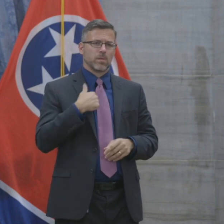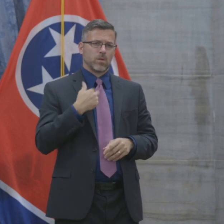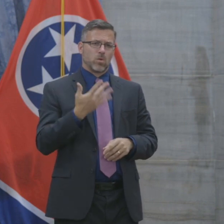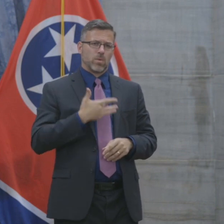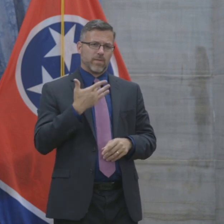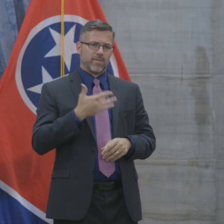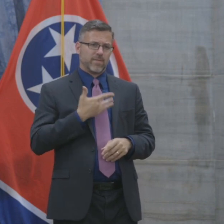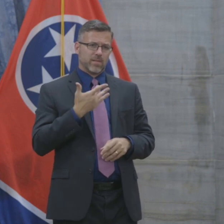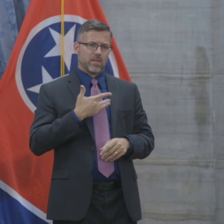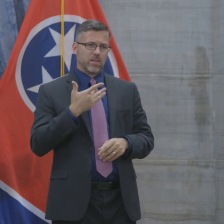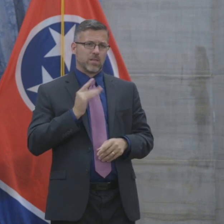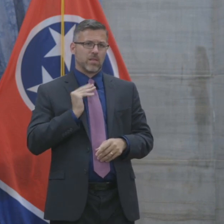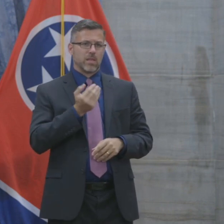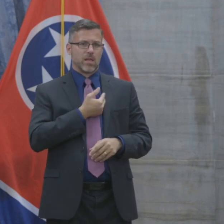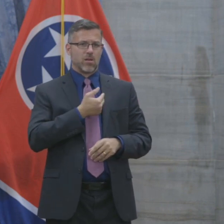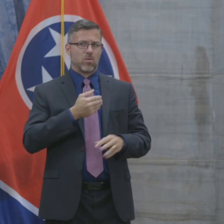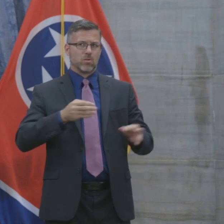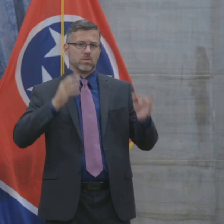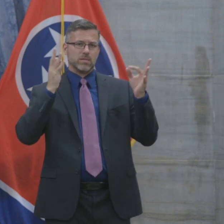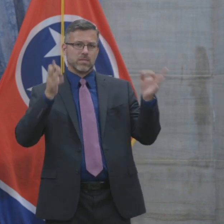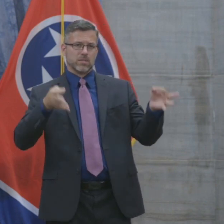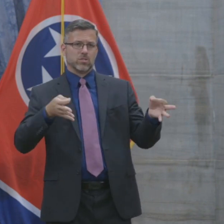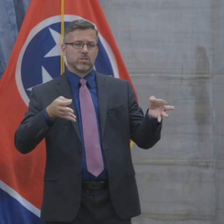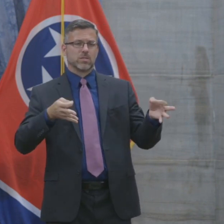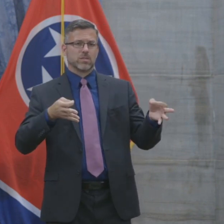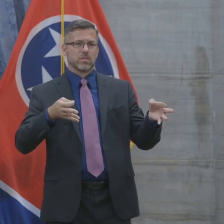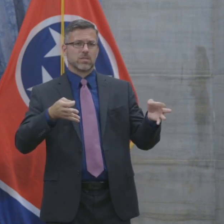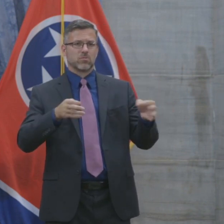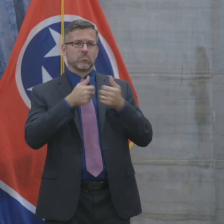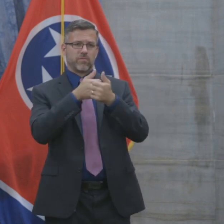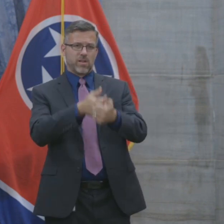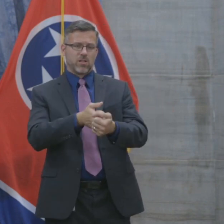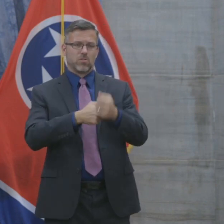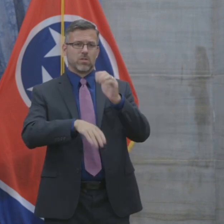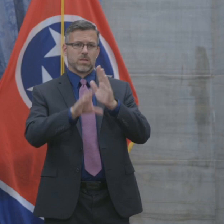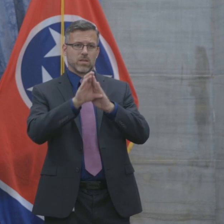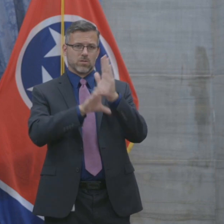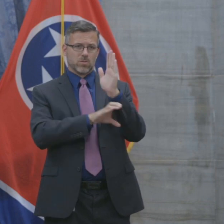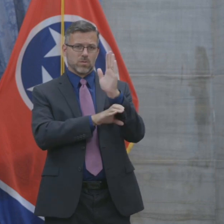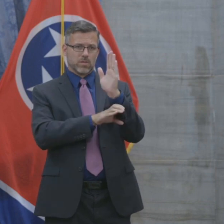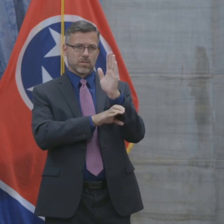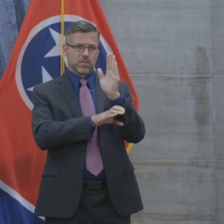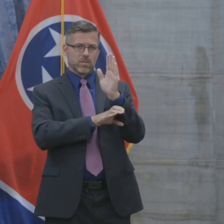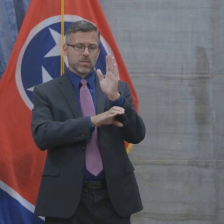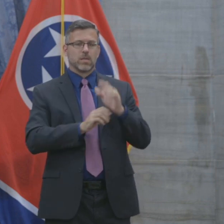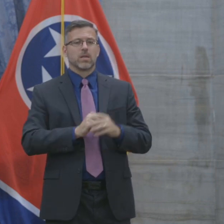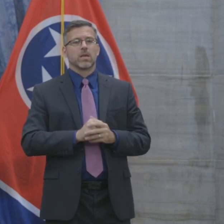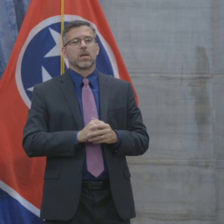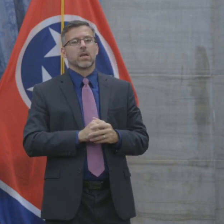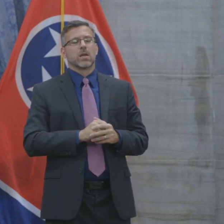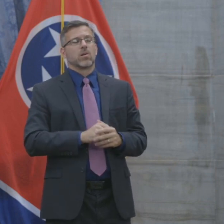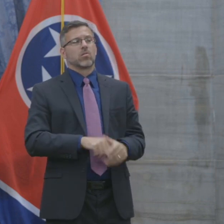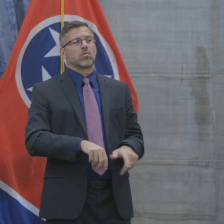allowed to let counties require masks, given what you've seen over the past, you know, X number of weeks with improvement